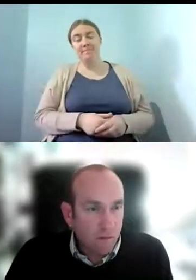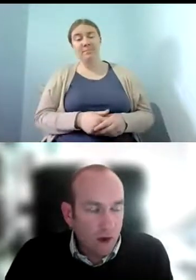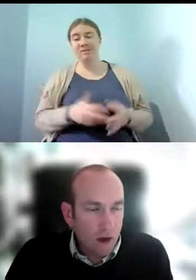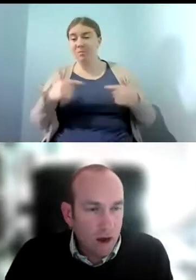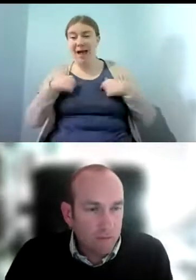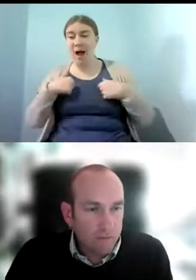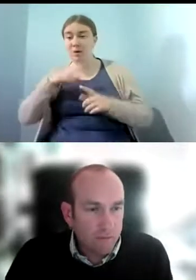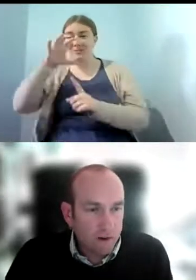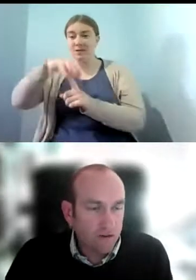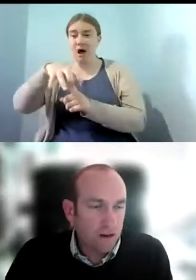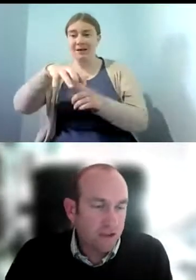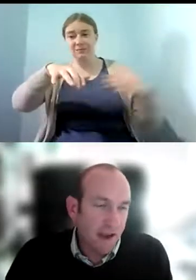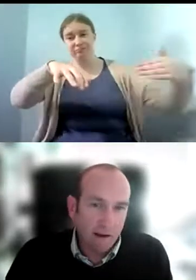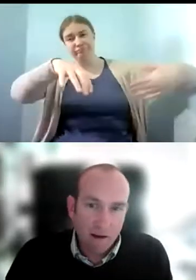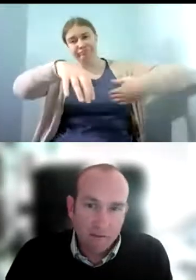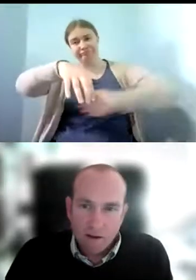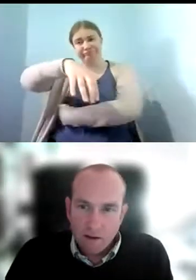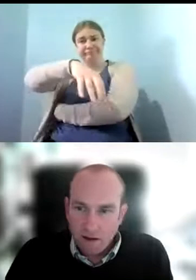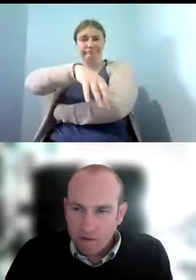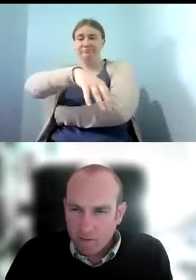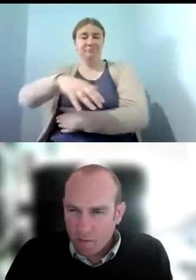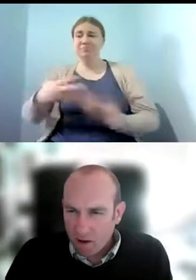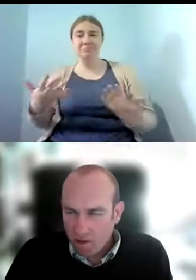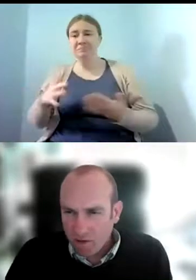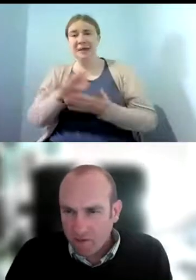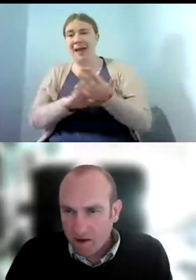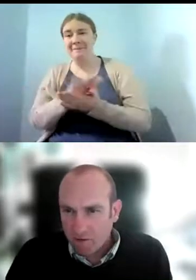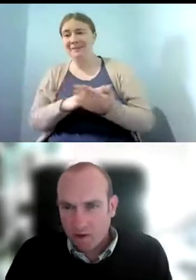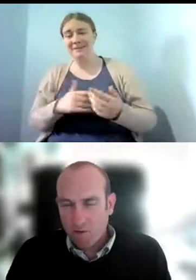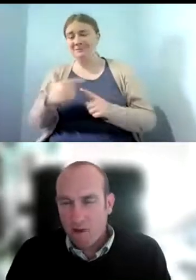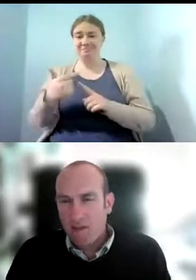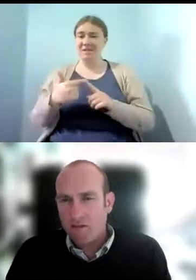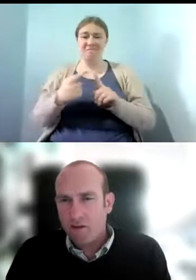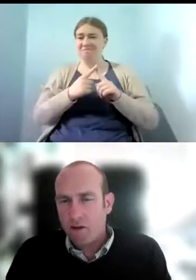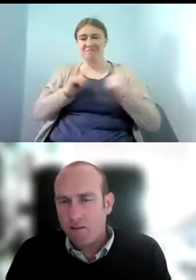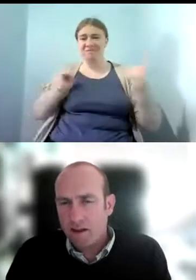um construction area it's probably a little bit further downstream than where this photo was taken